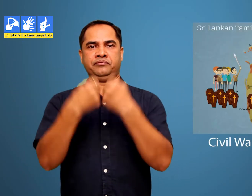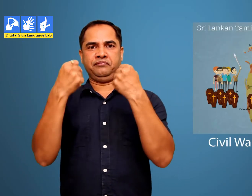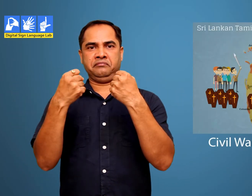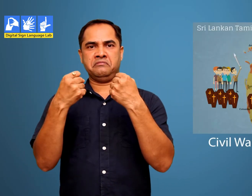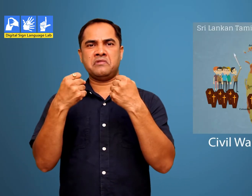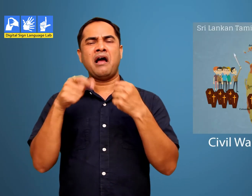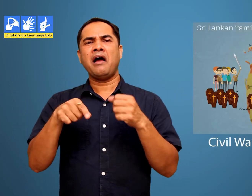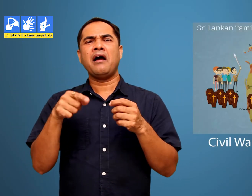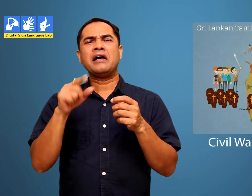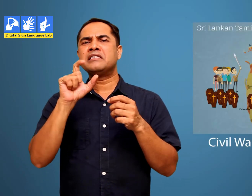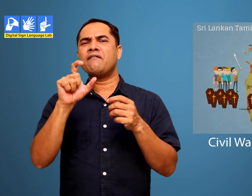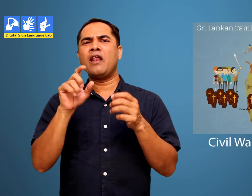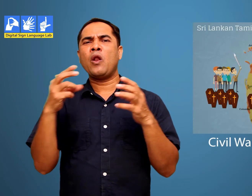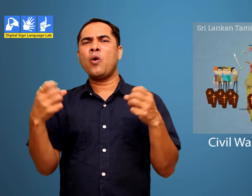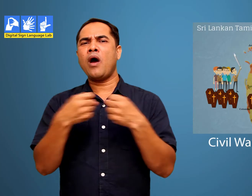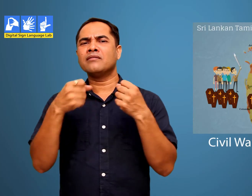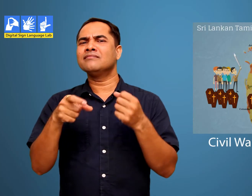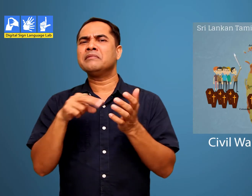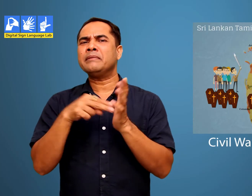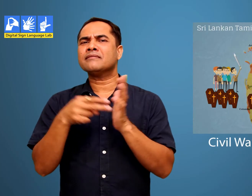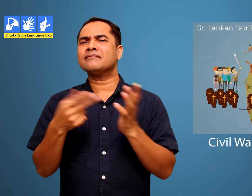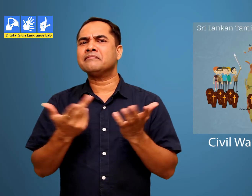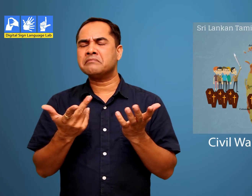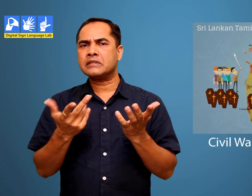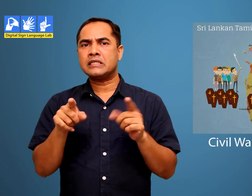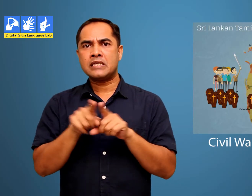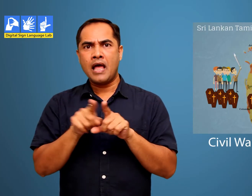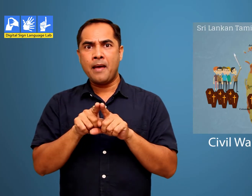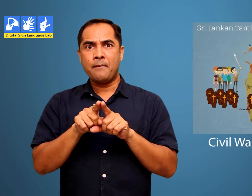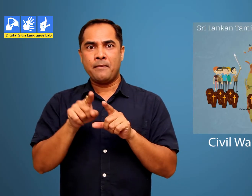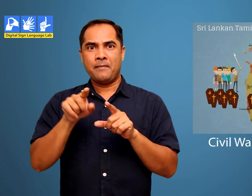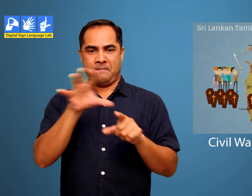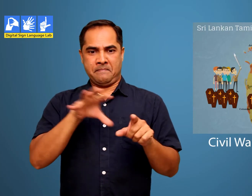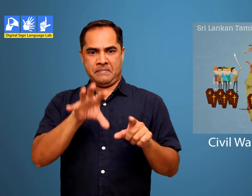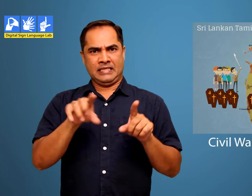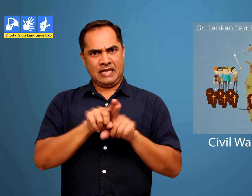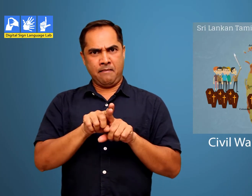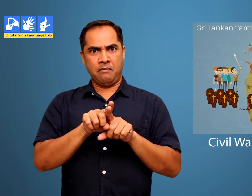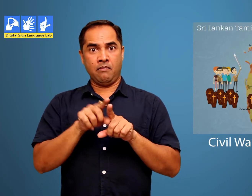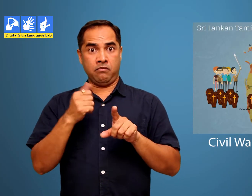War is a violent conflict between two opposing groups within a country, that